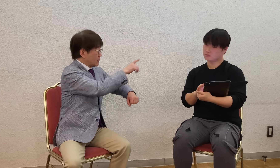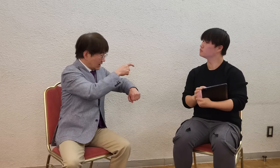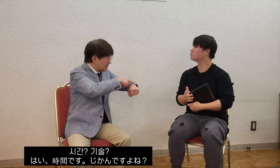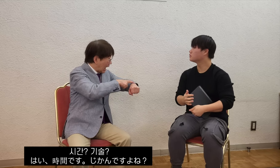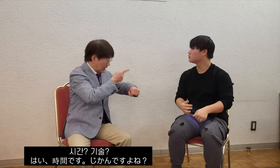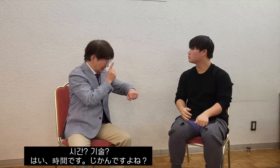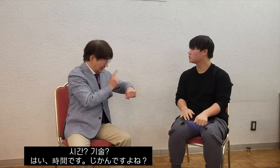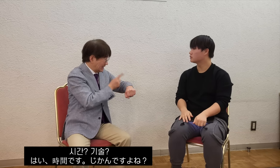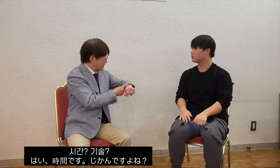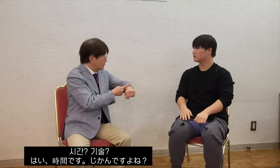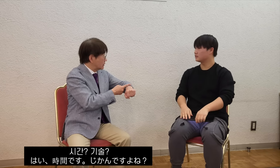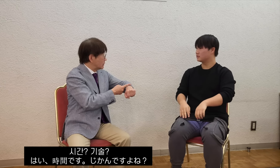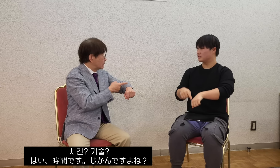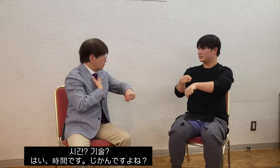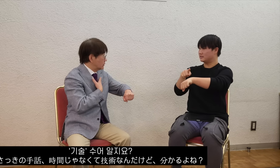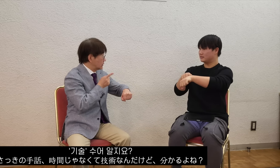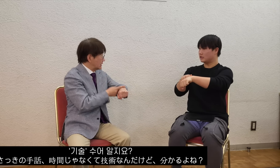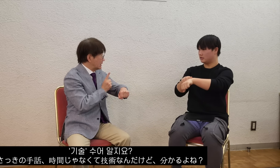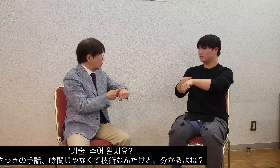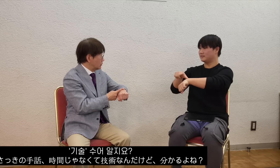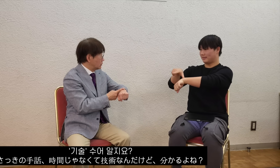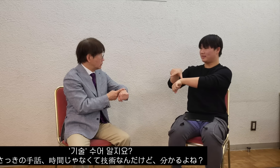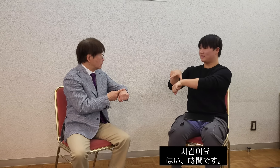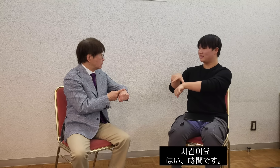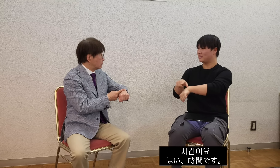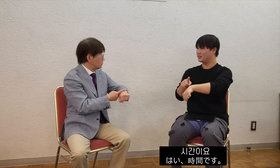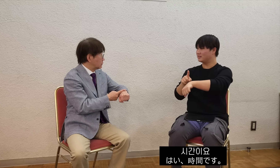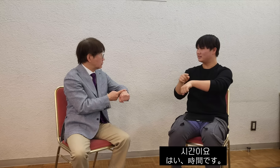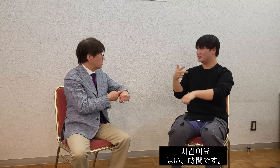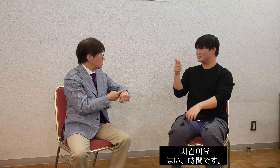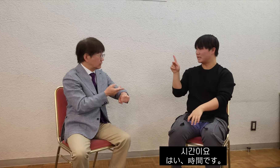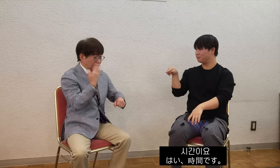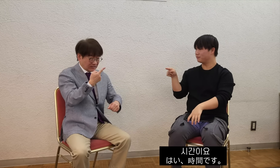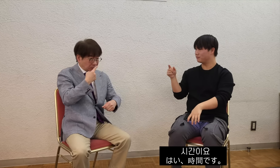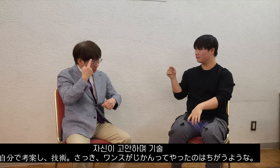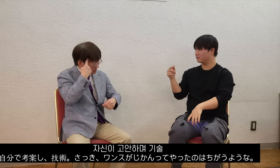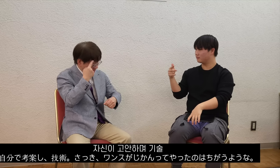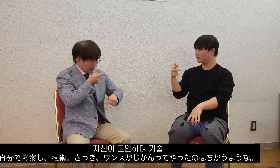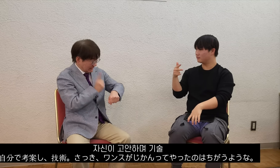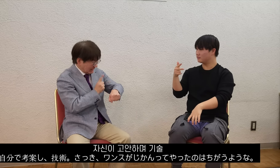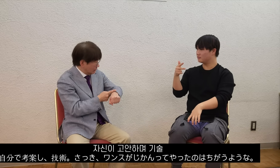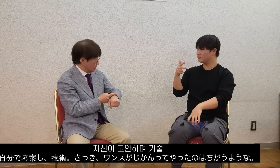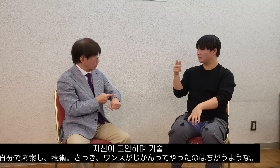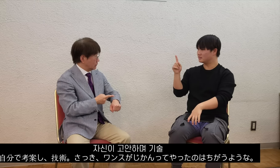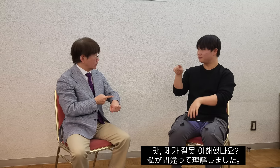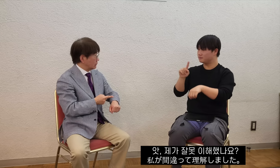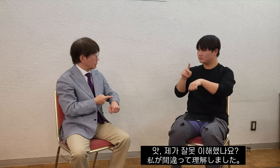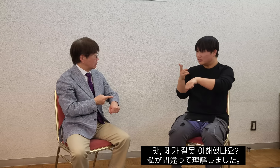time? skill? do you know skill? Four hours. You devise your own skill..